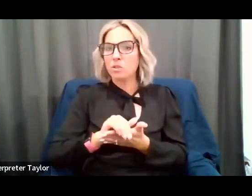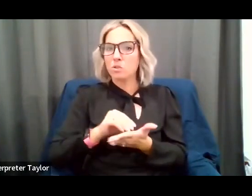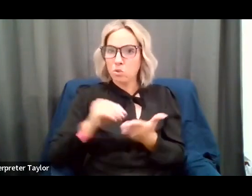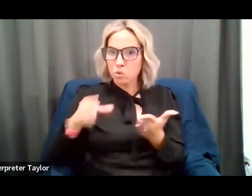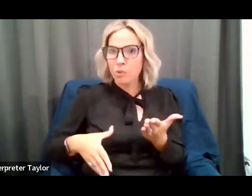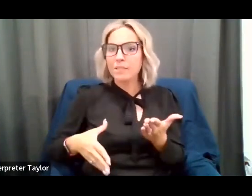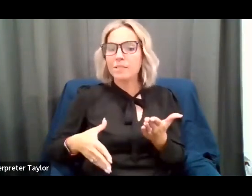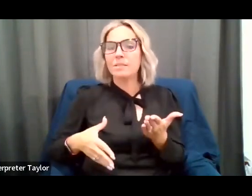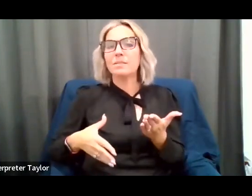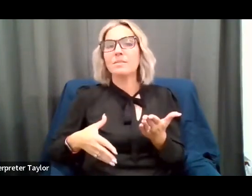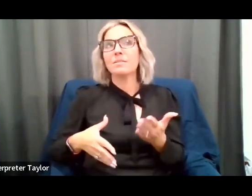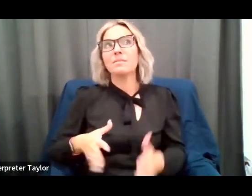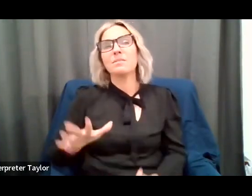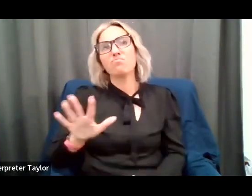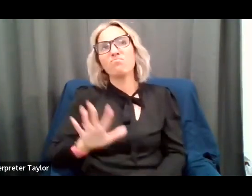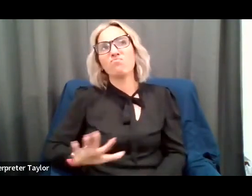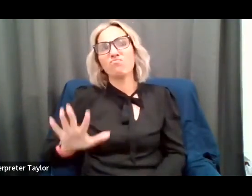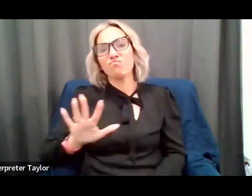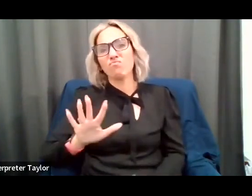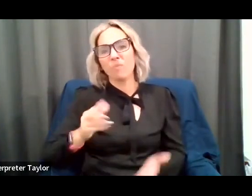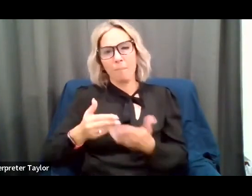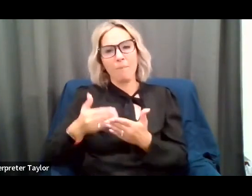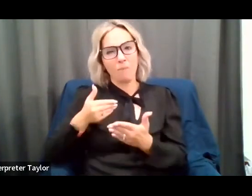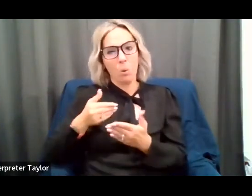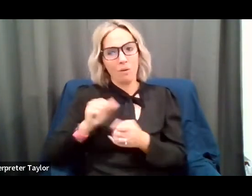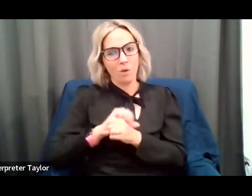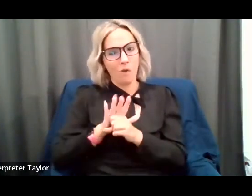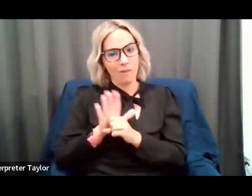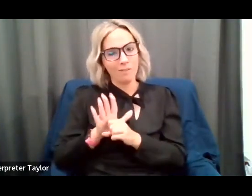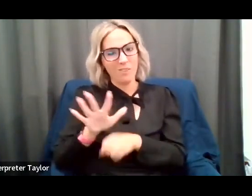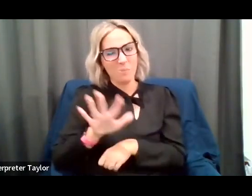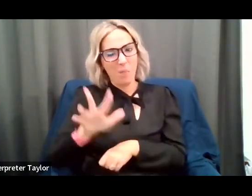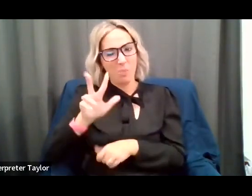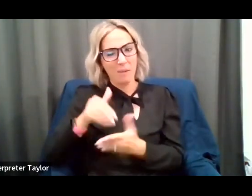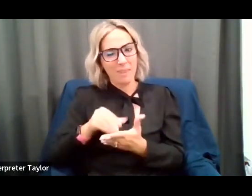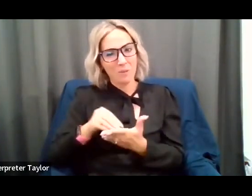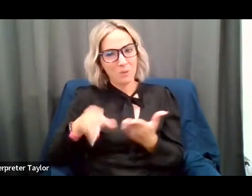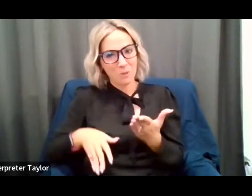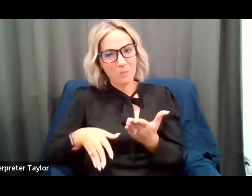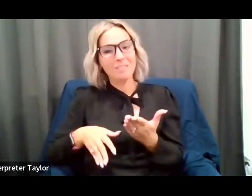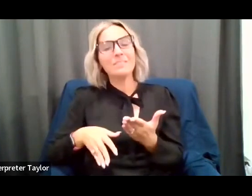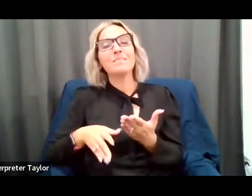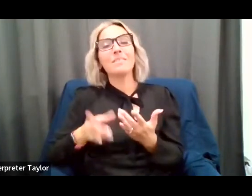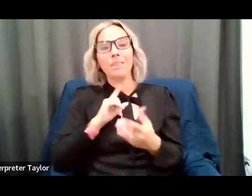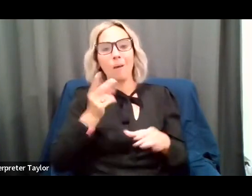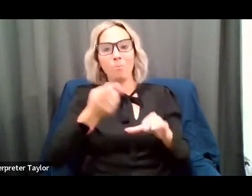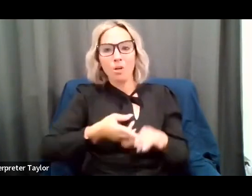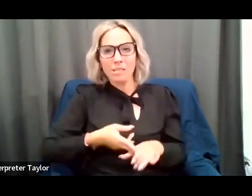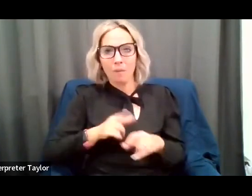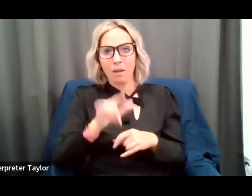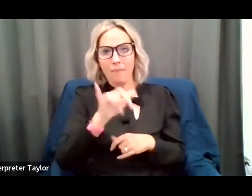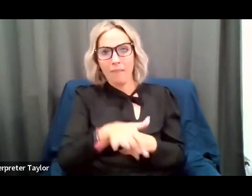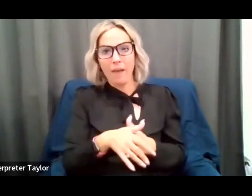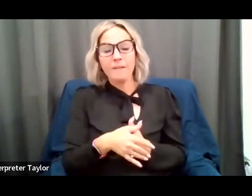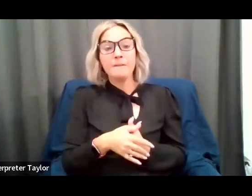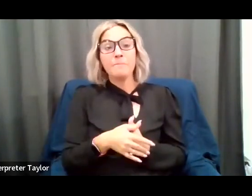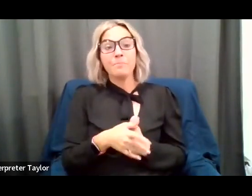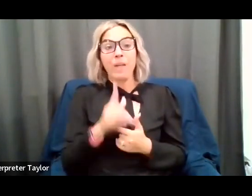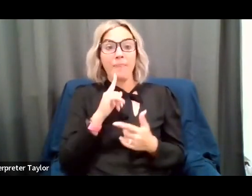I would say, prior to the pandemic, there were about 3,000 students that would participate in that. And that's coordinated through